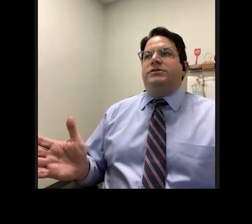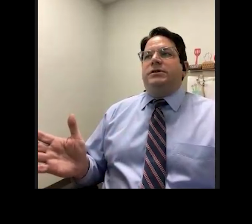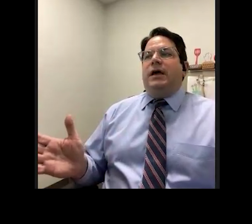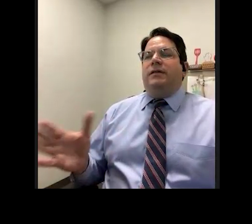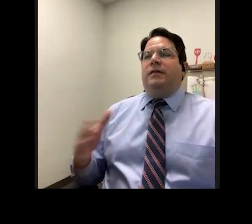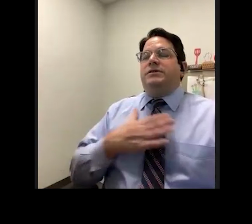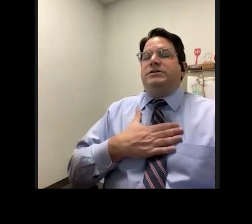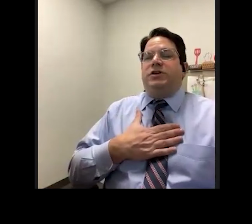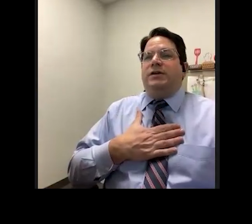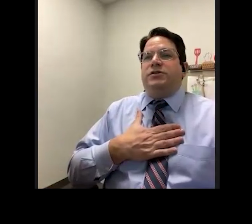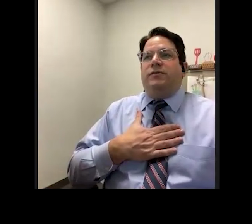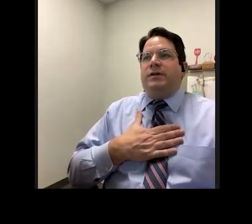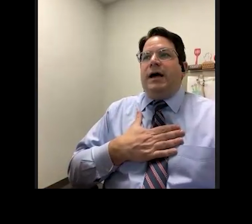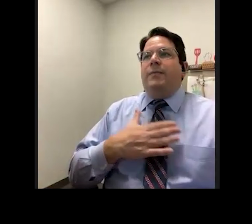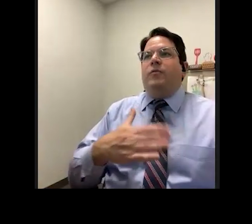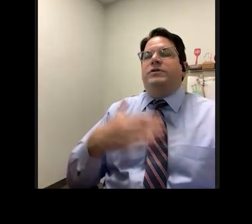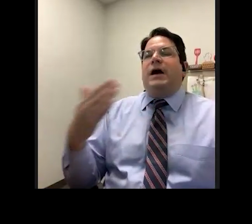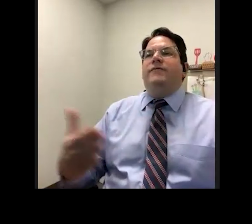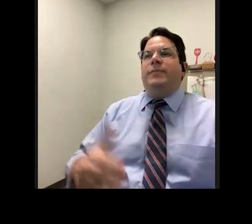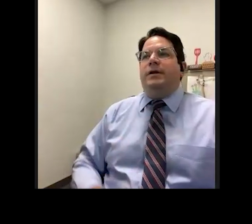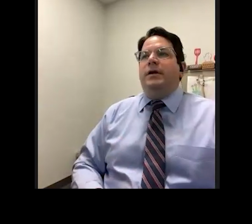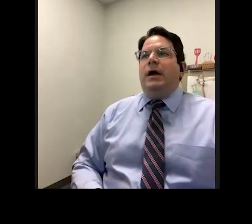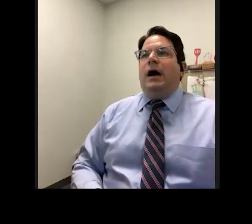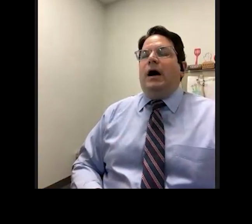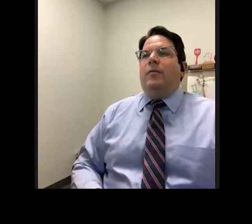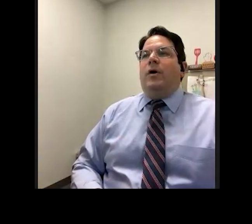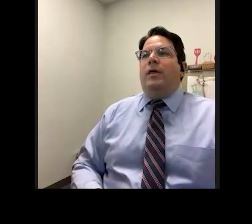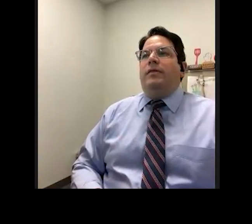to your attention, and this has changed over the time which I've been--